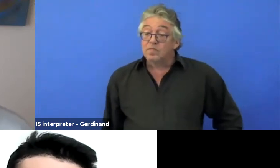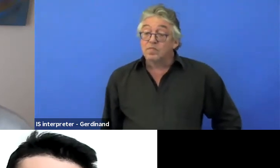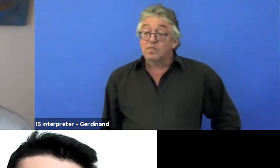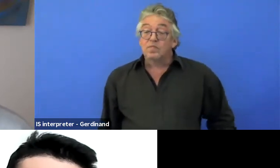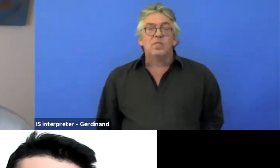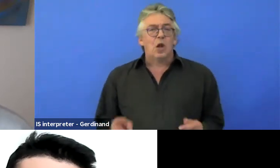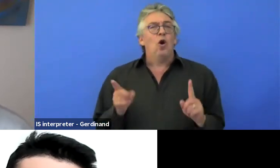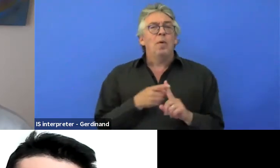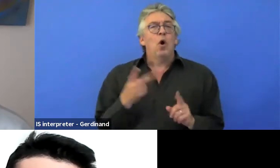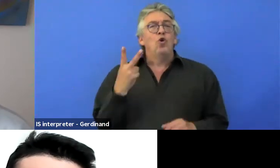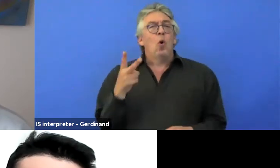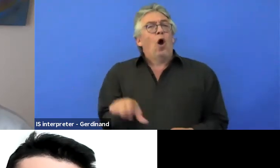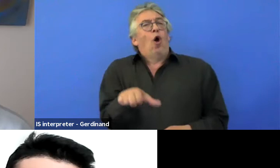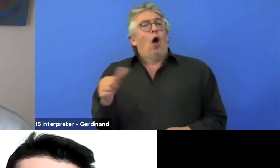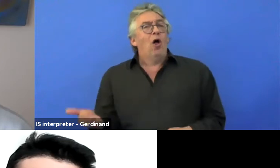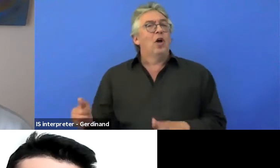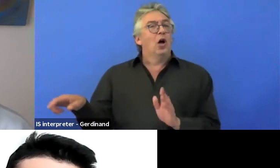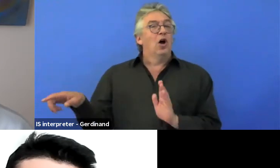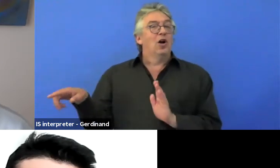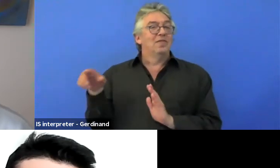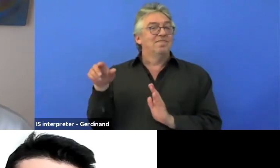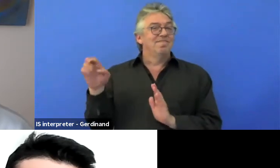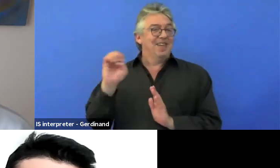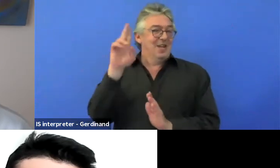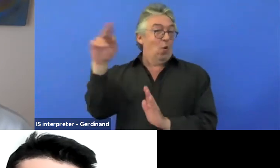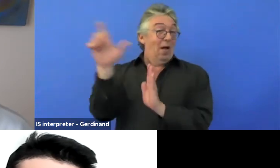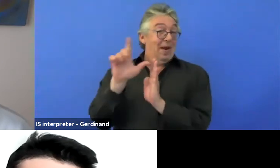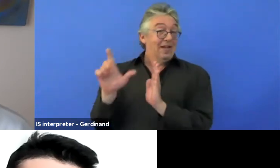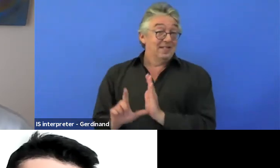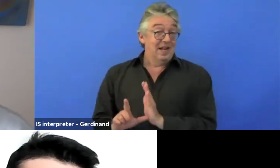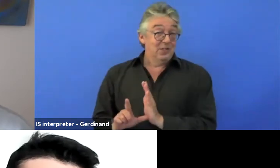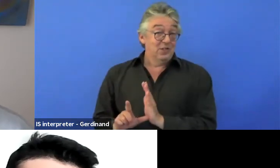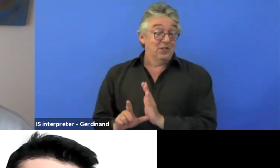that are currently being discussed in the Parliament and Council.